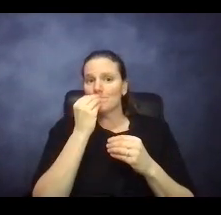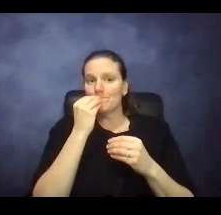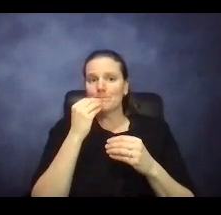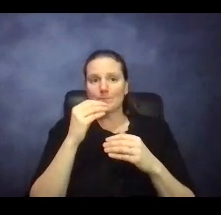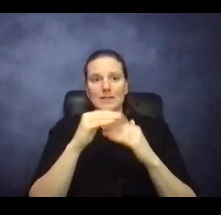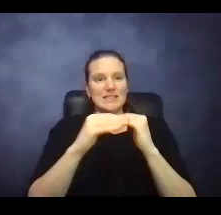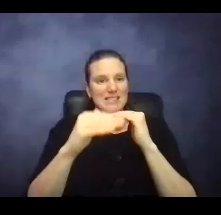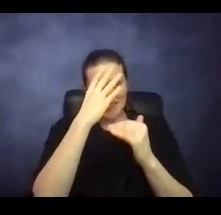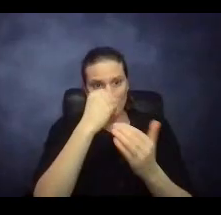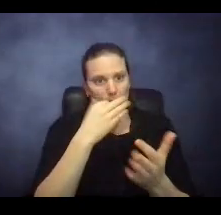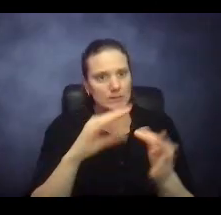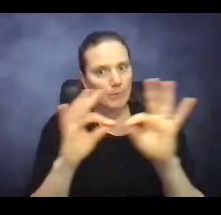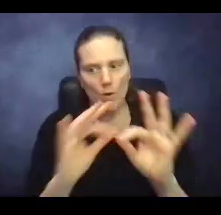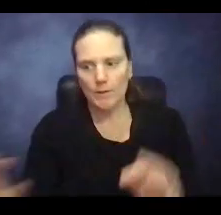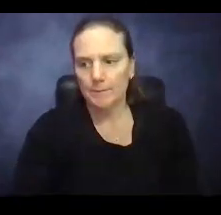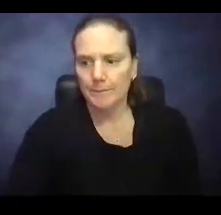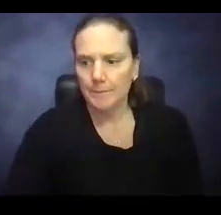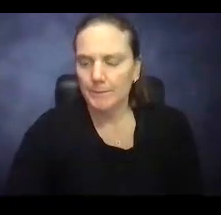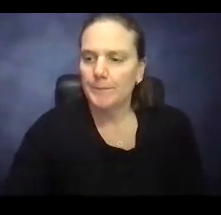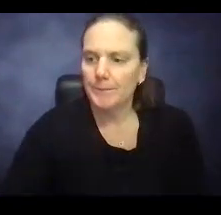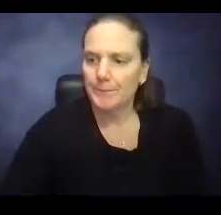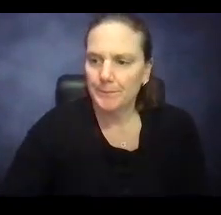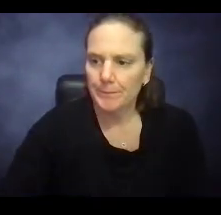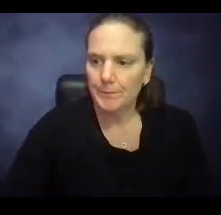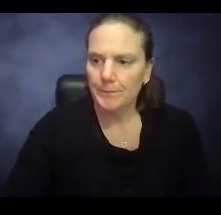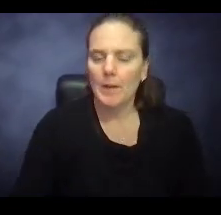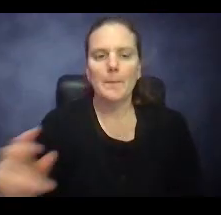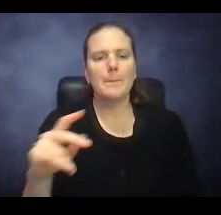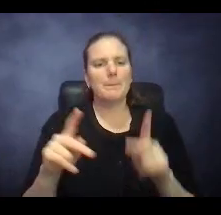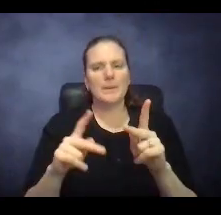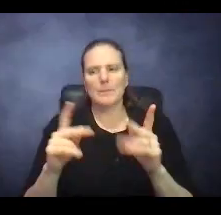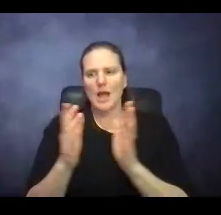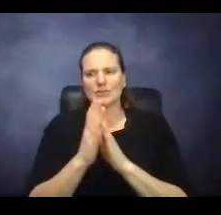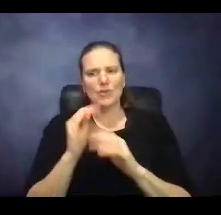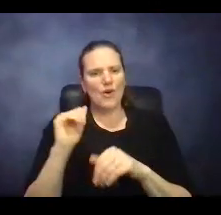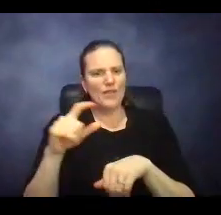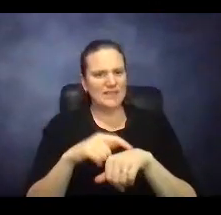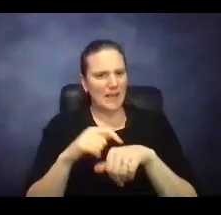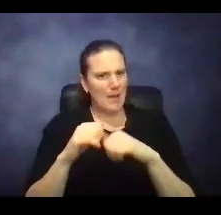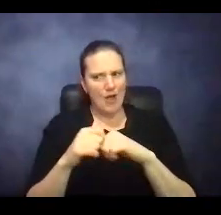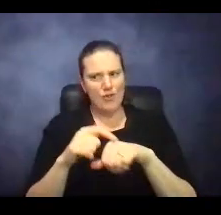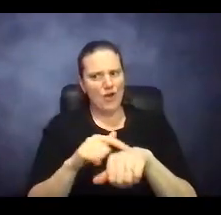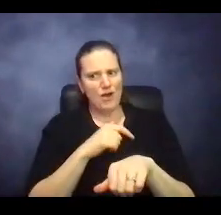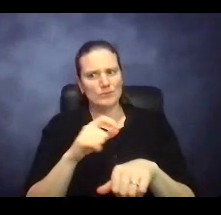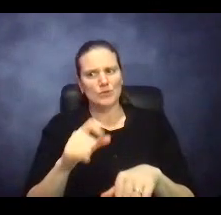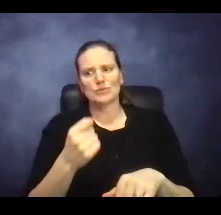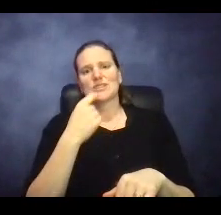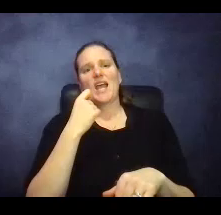before perimenopause symptoms start to happen. People ask all the time, like, how long am I supposed to take this stuff? And I'm like, well, whenever the stress stops.